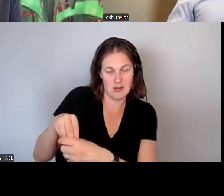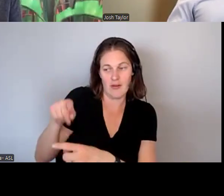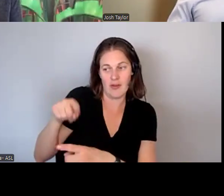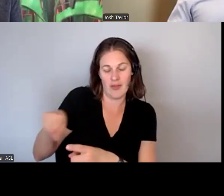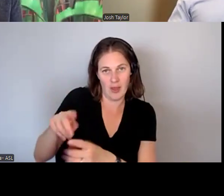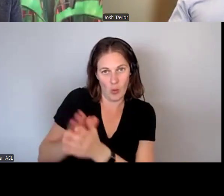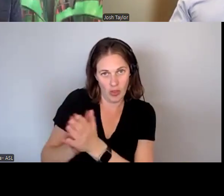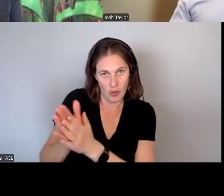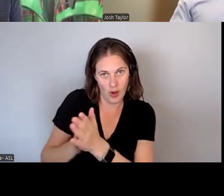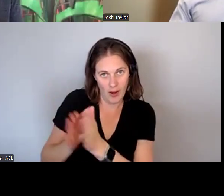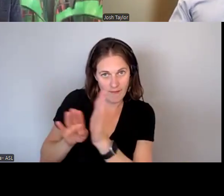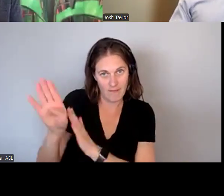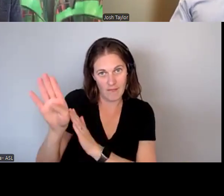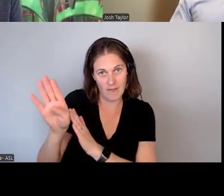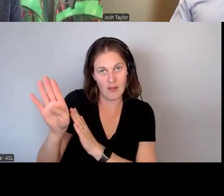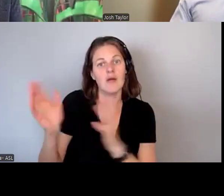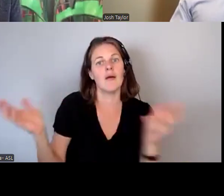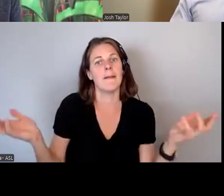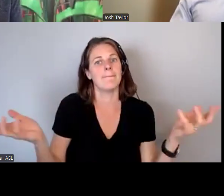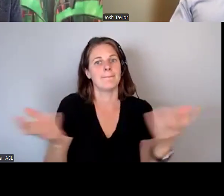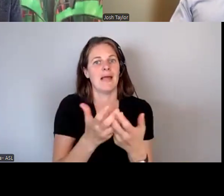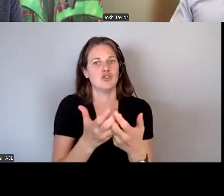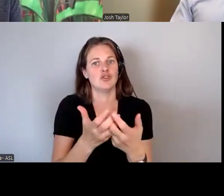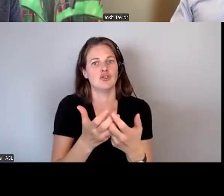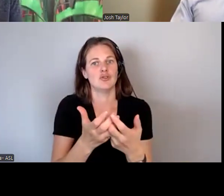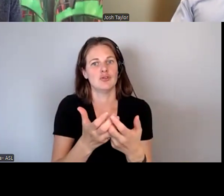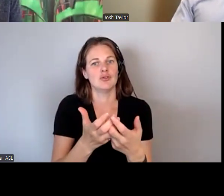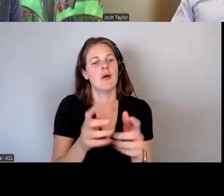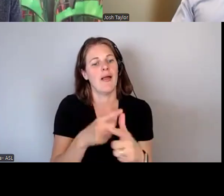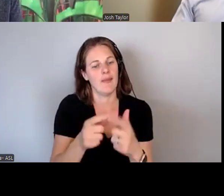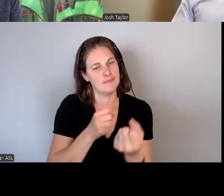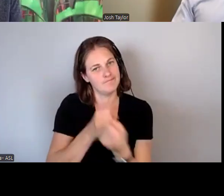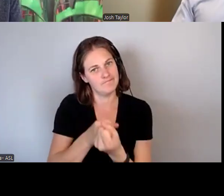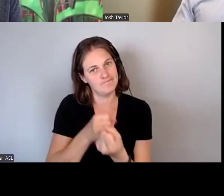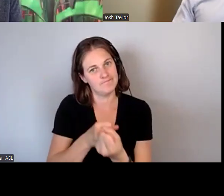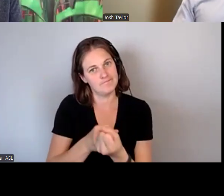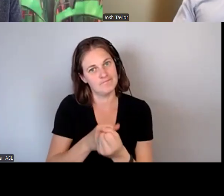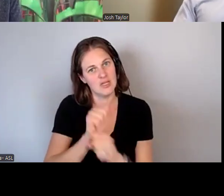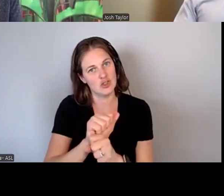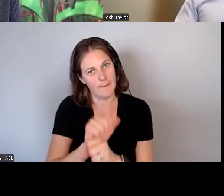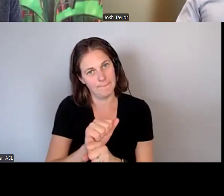they can make a match, and then they can support that individual on the job, you know? So I think it has to be,